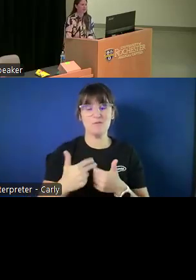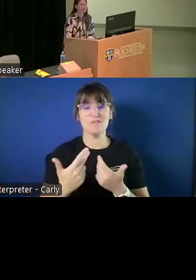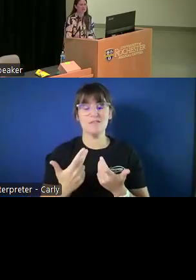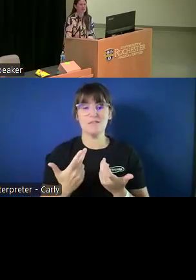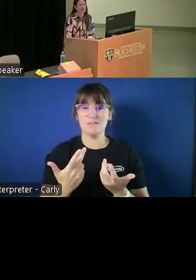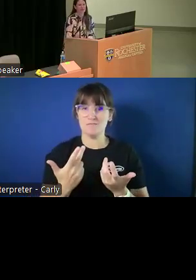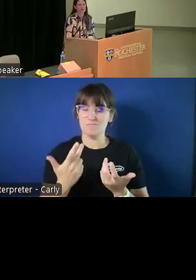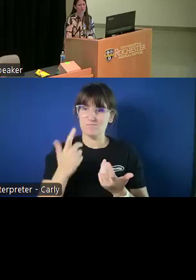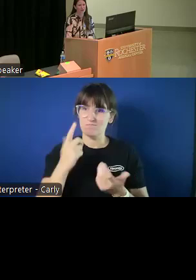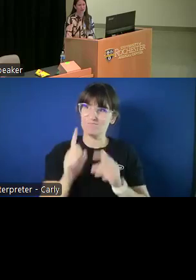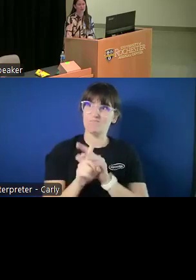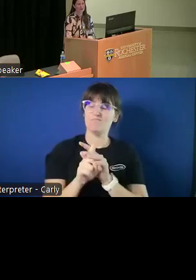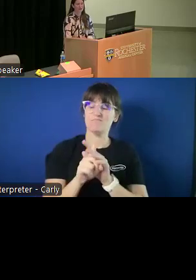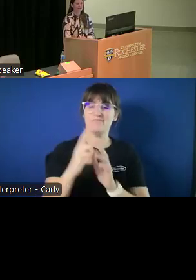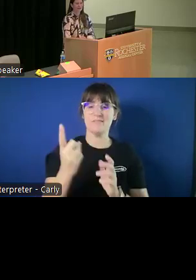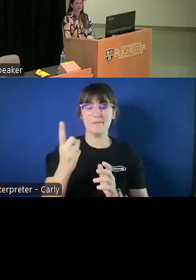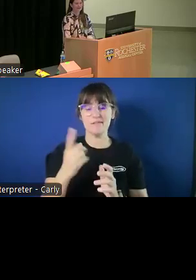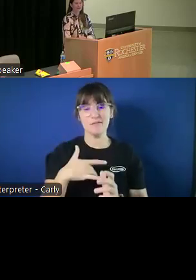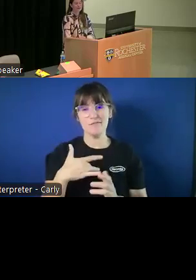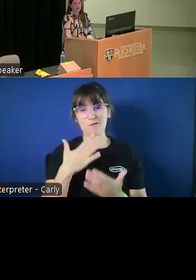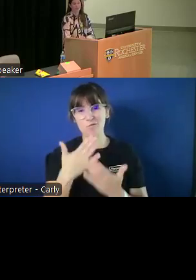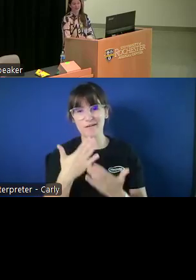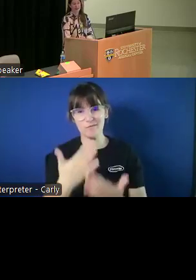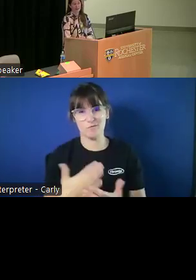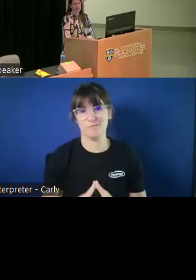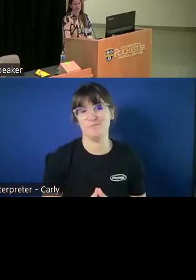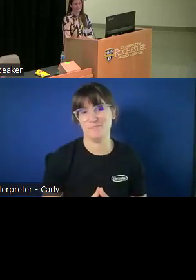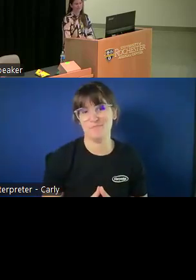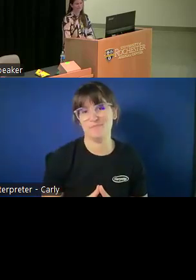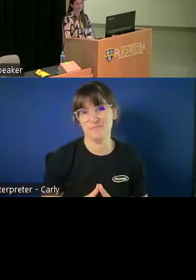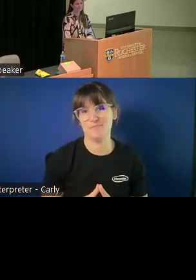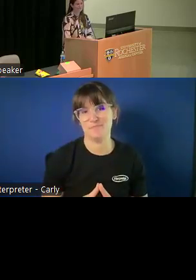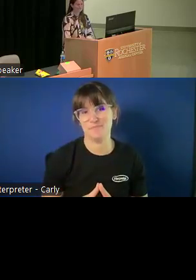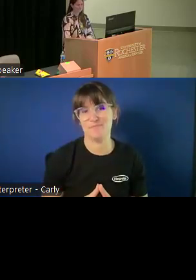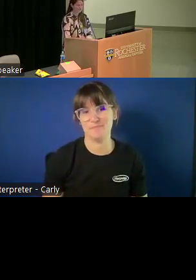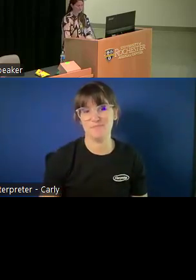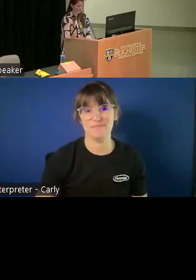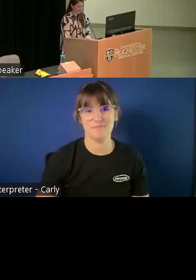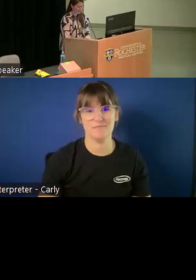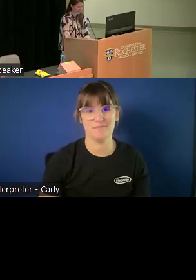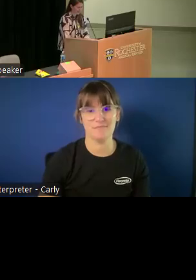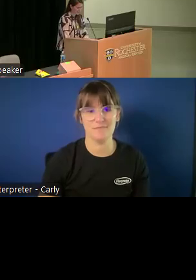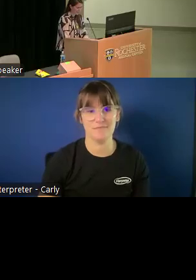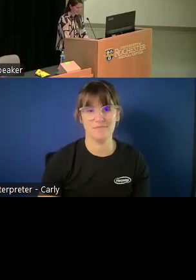mind something that you're grateful for for uh this community that we work in i'll give us a